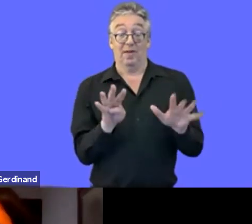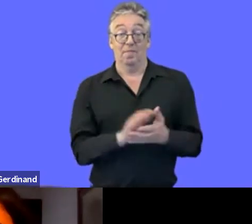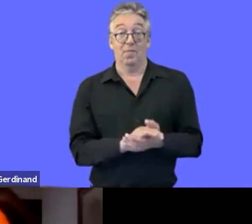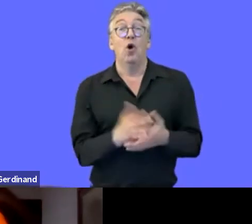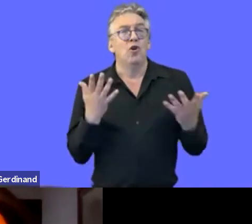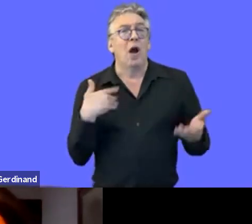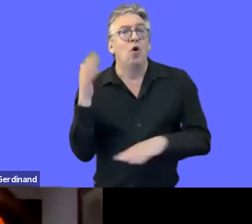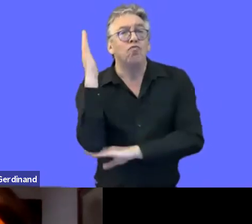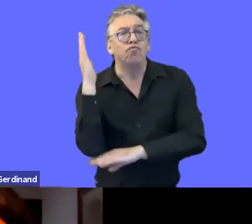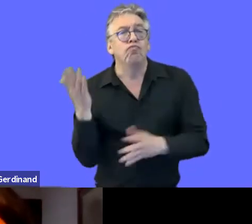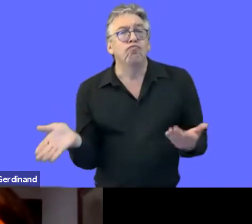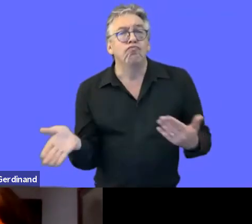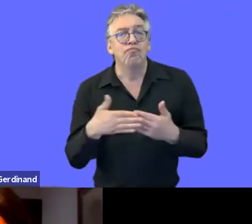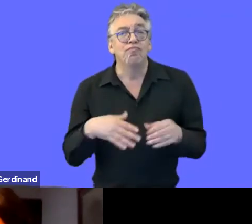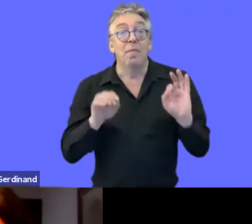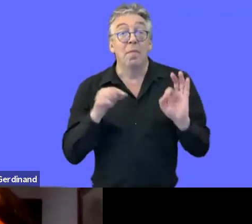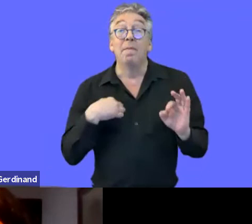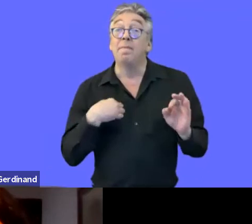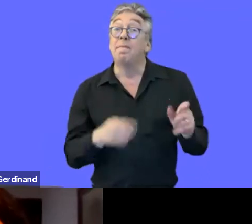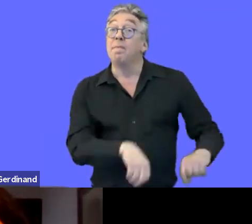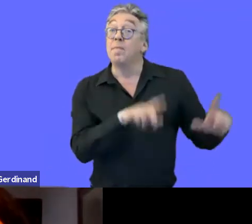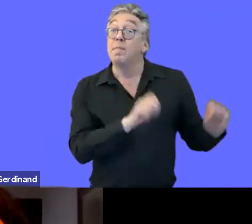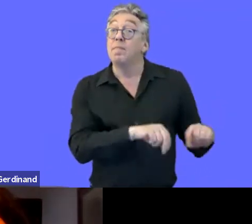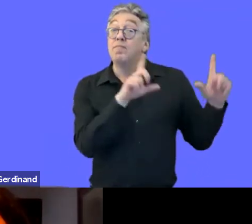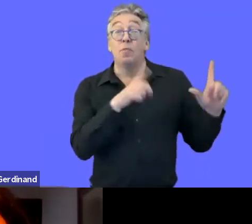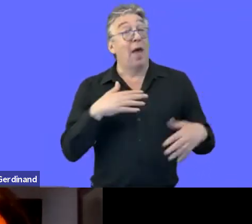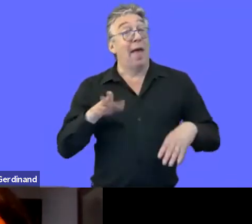and I am happy to answer any questions that you may have here,